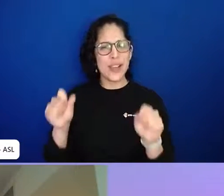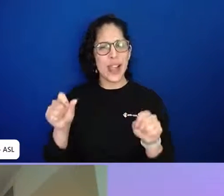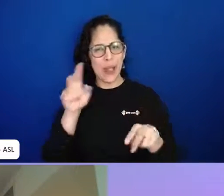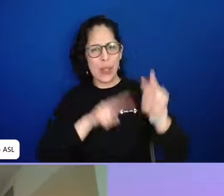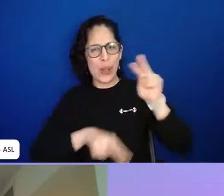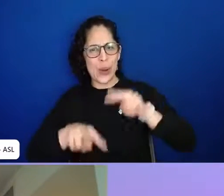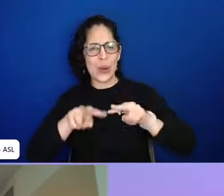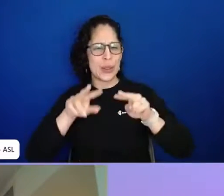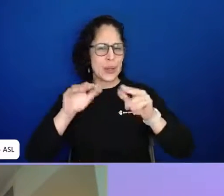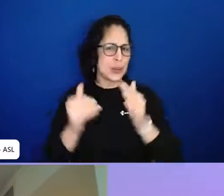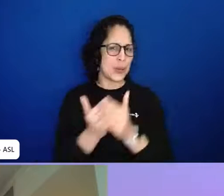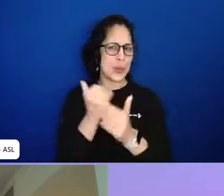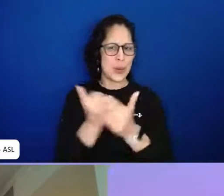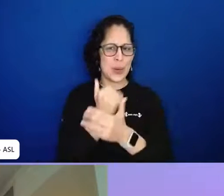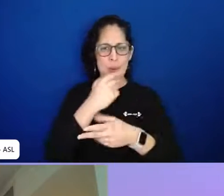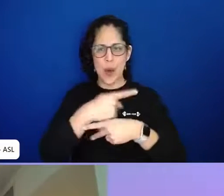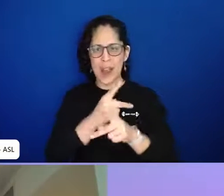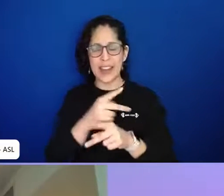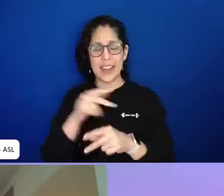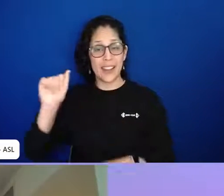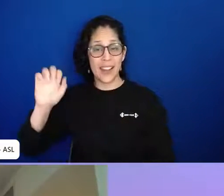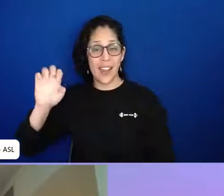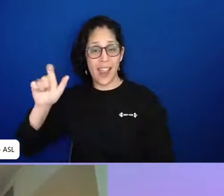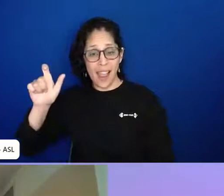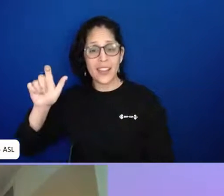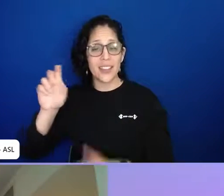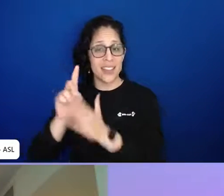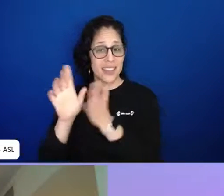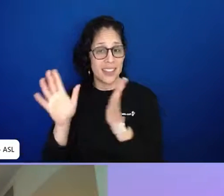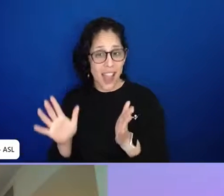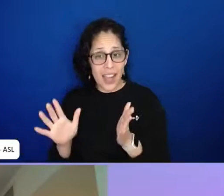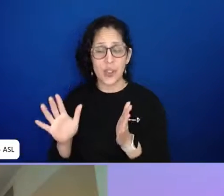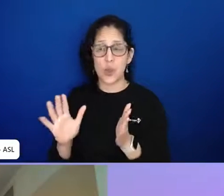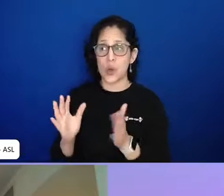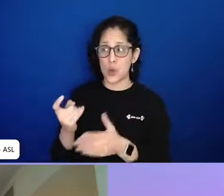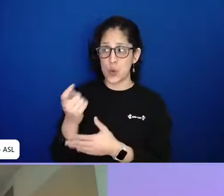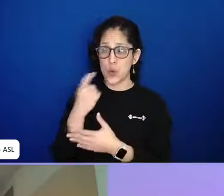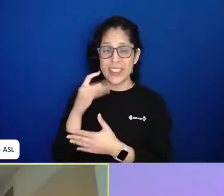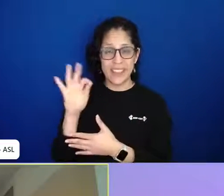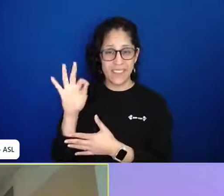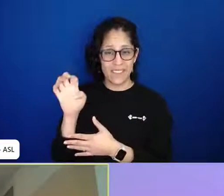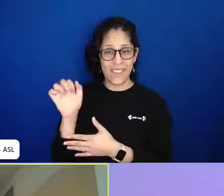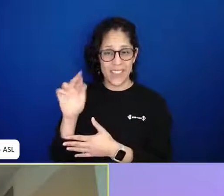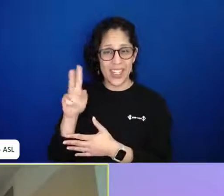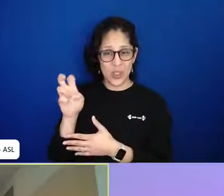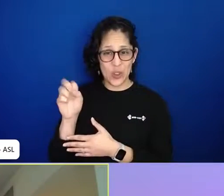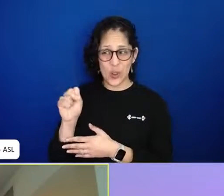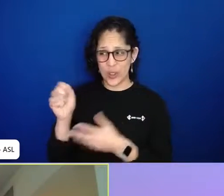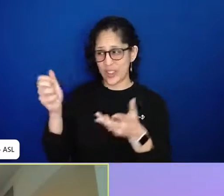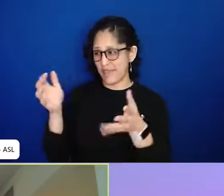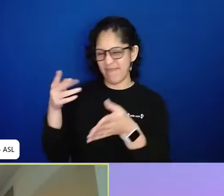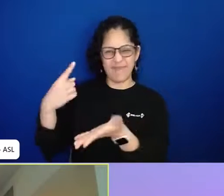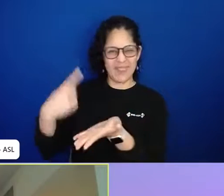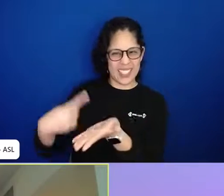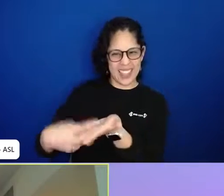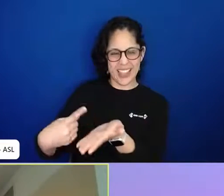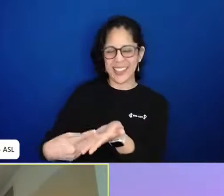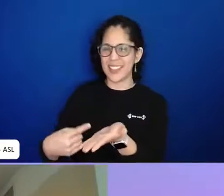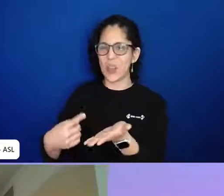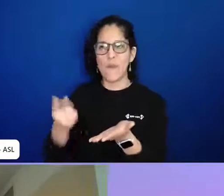there, or, in or axe econ schedule, there is a session about where you can look at